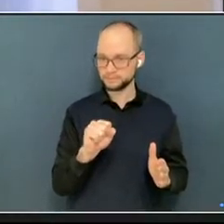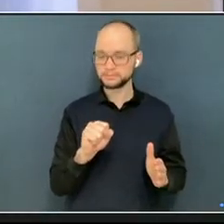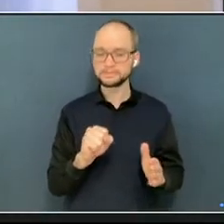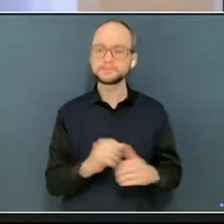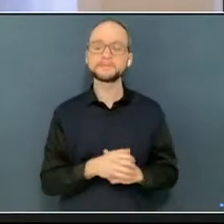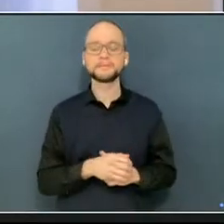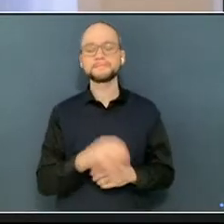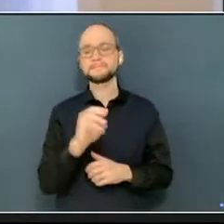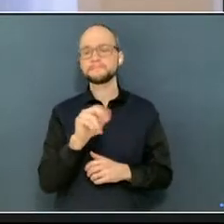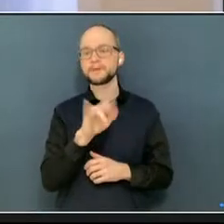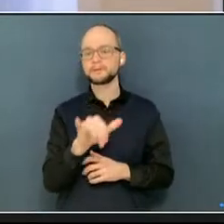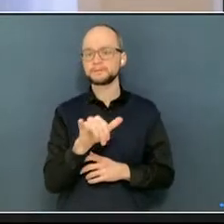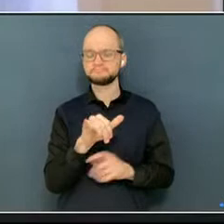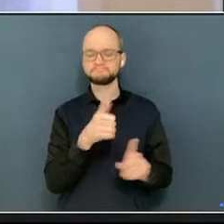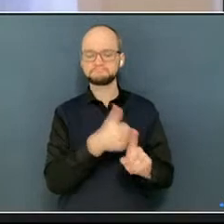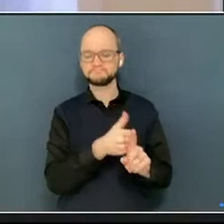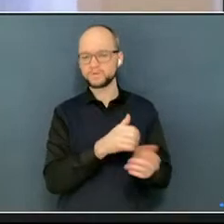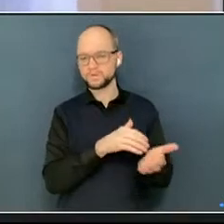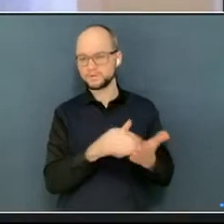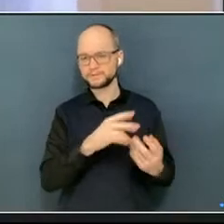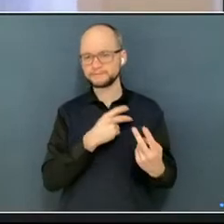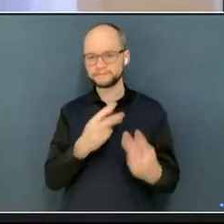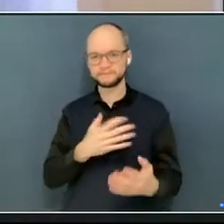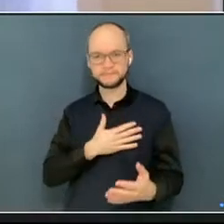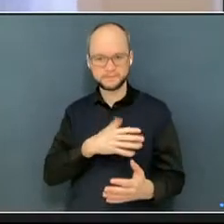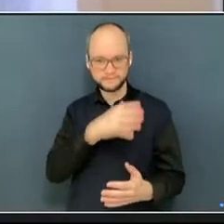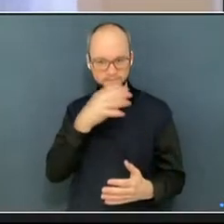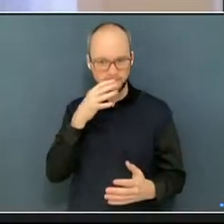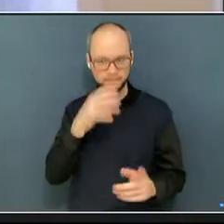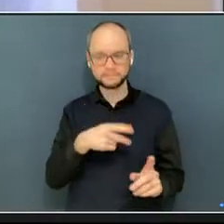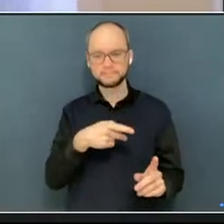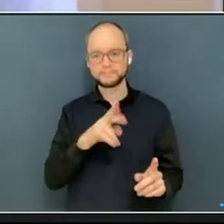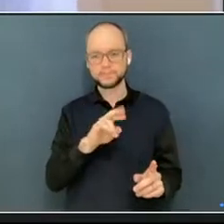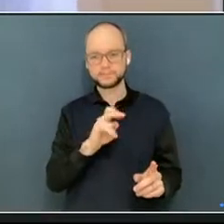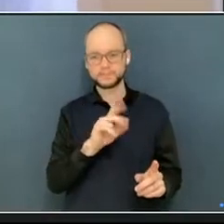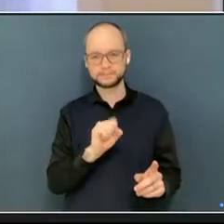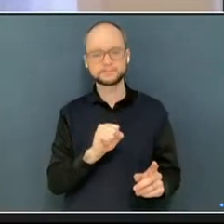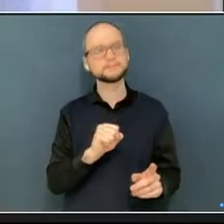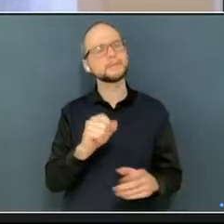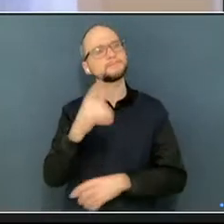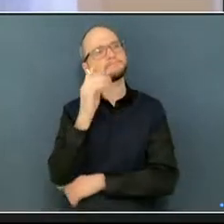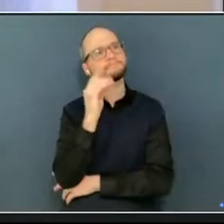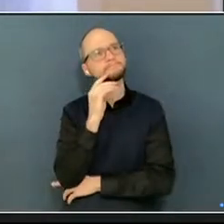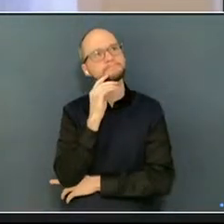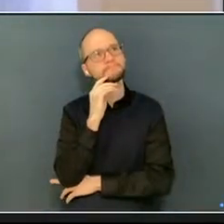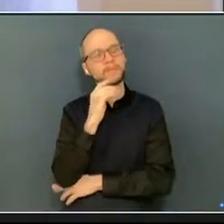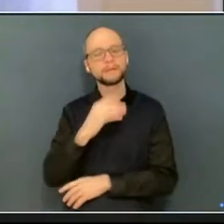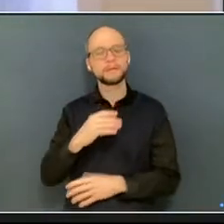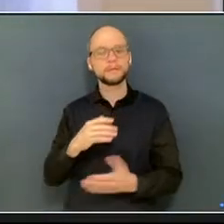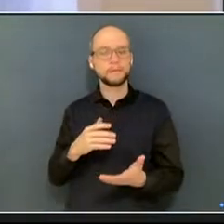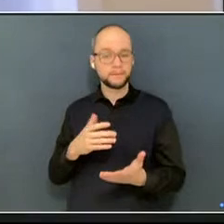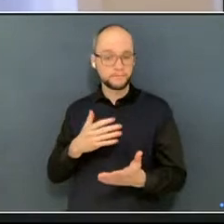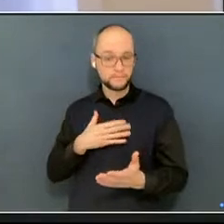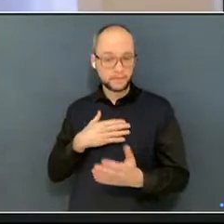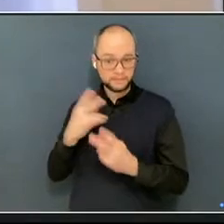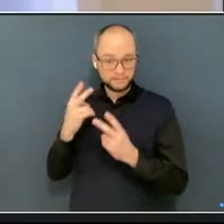to my farm. Speaking of frequent visitors, my brother John was living and studying in Manhattan